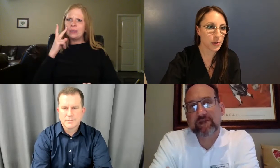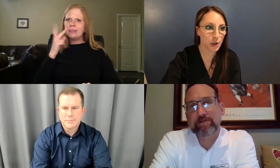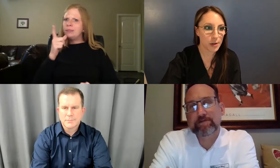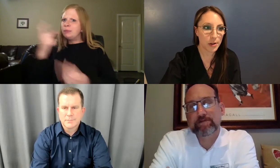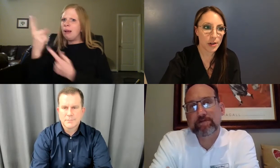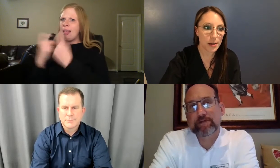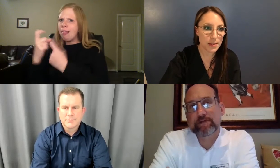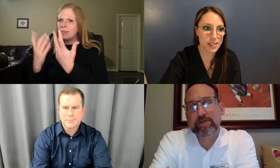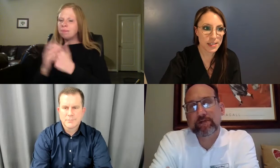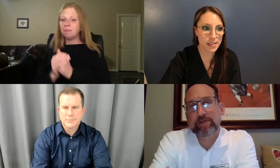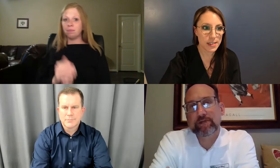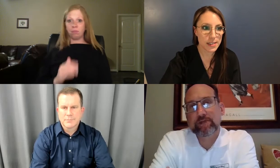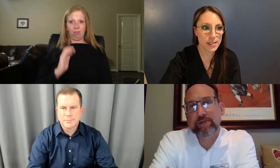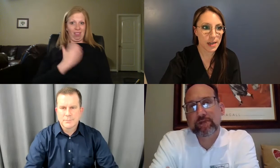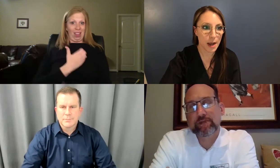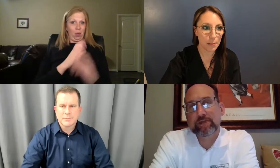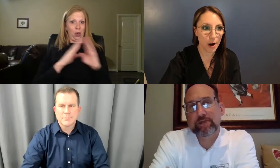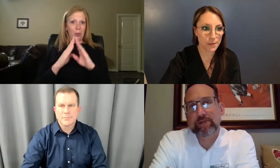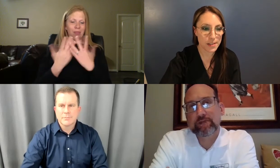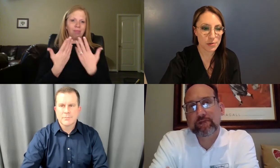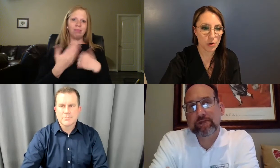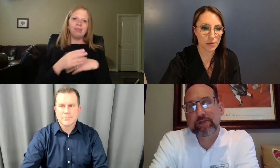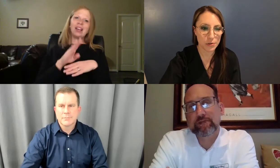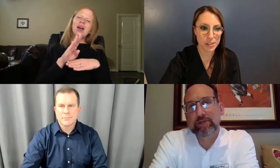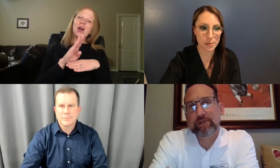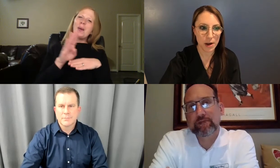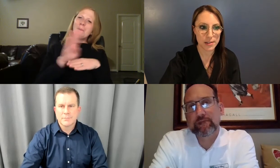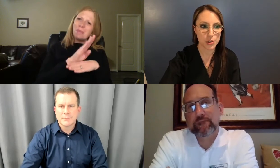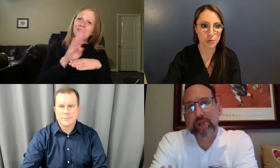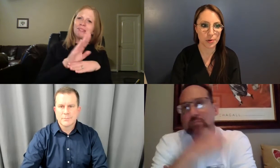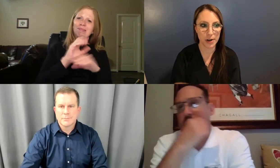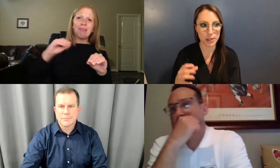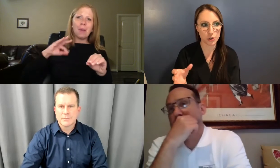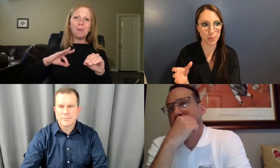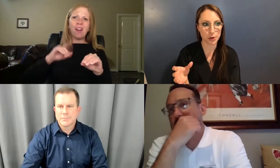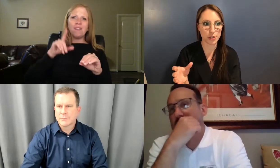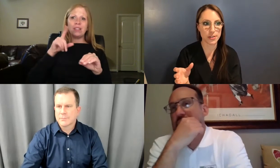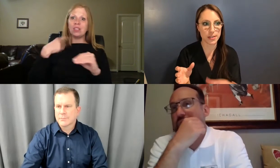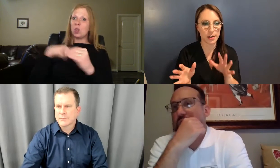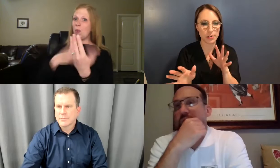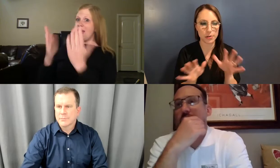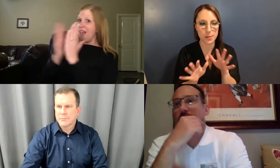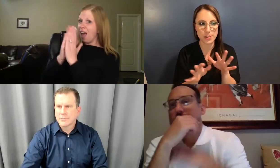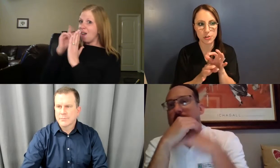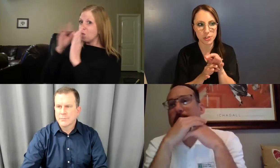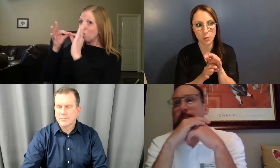So in our community, businesses and nonprofits often respond to providing interpreters, their responses usually